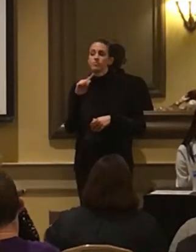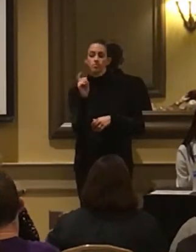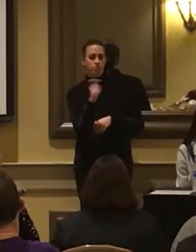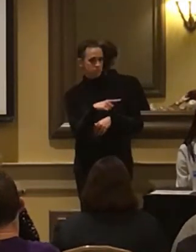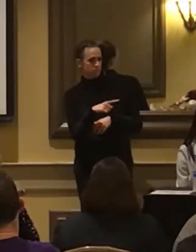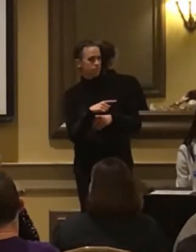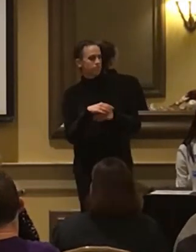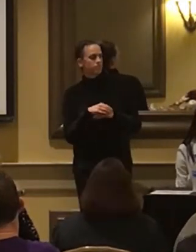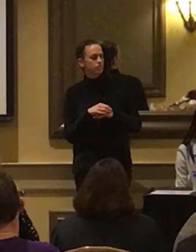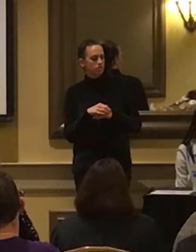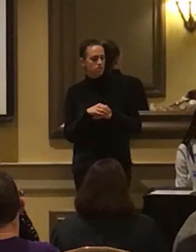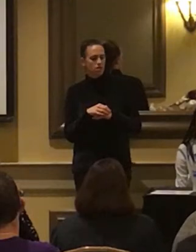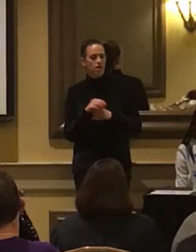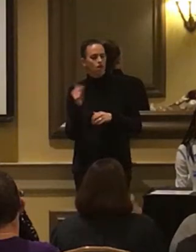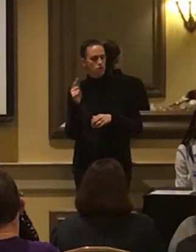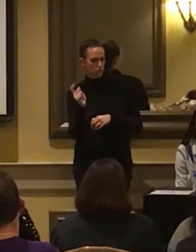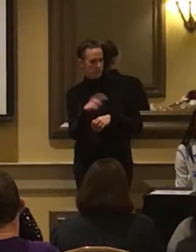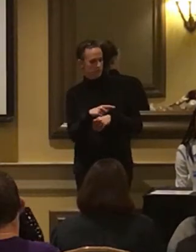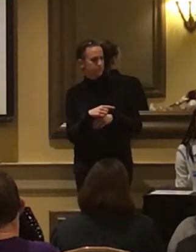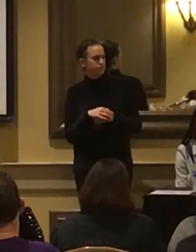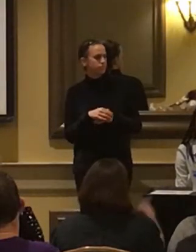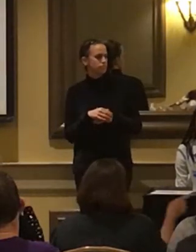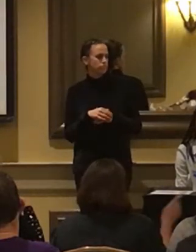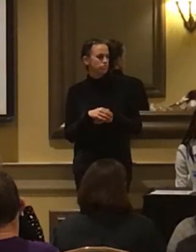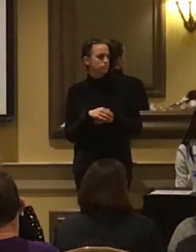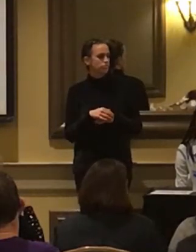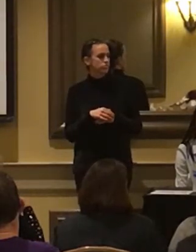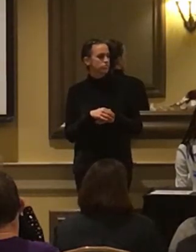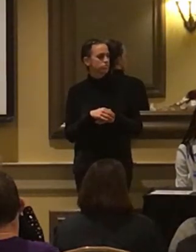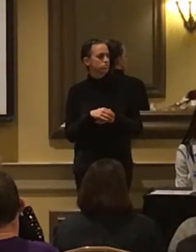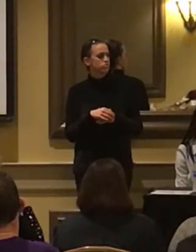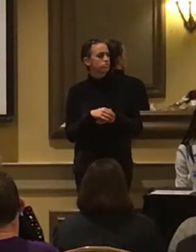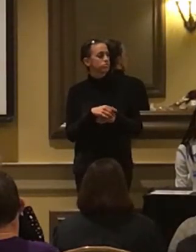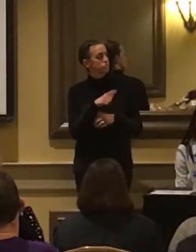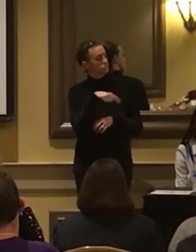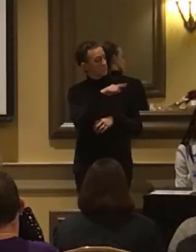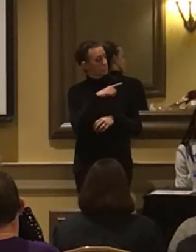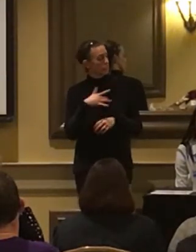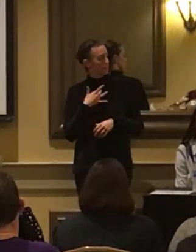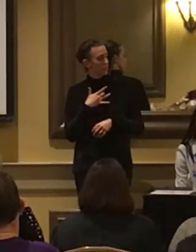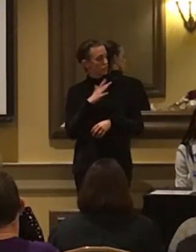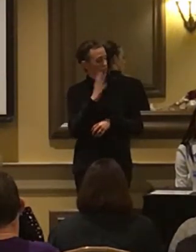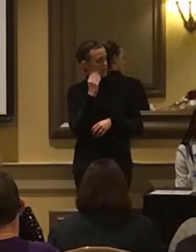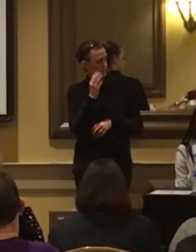Another question we had was, do you feel that your experiences from middle to high school